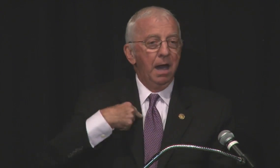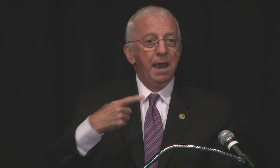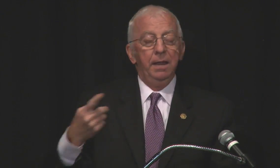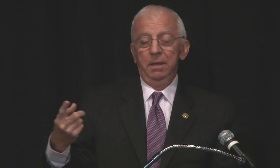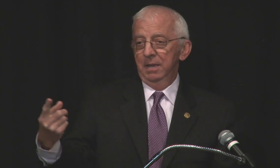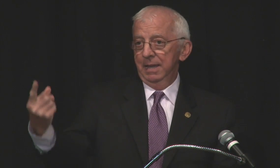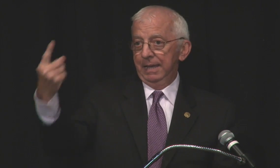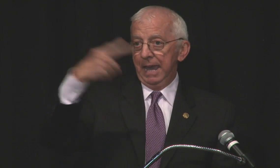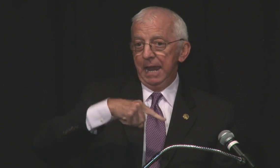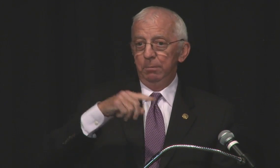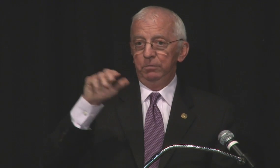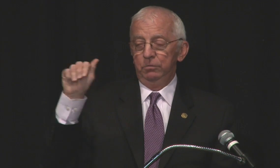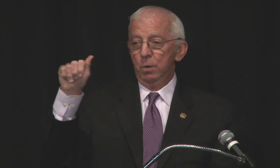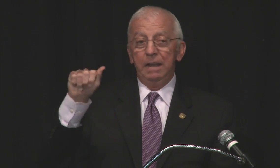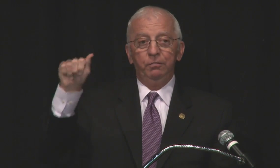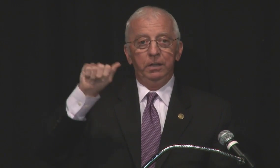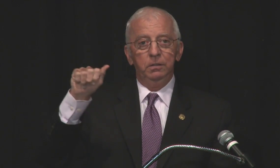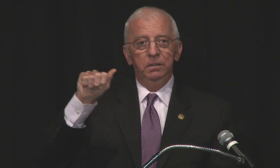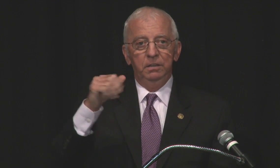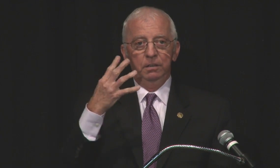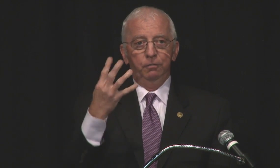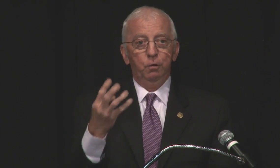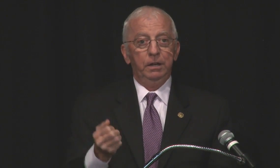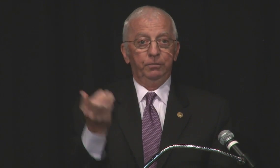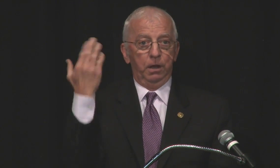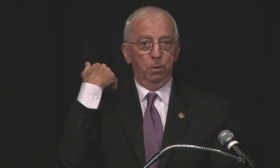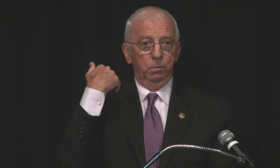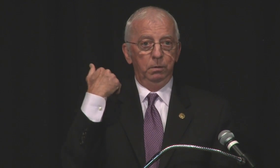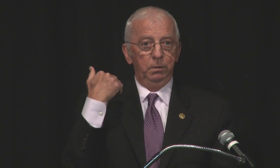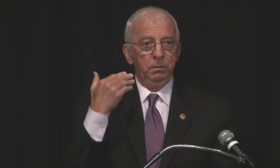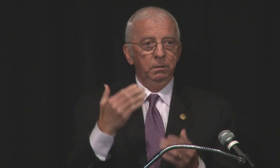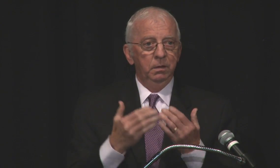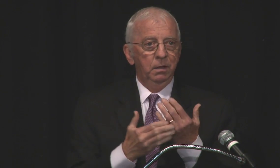I came to Asheville four years ago.